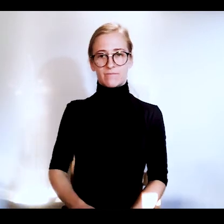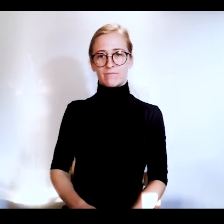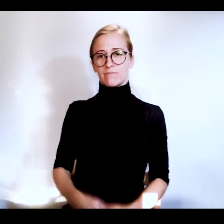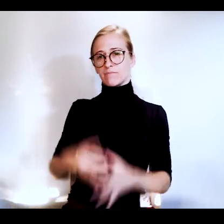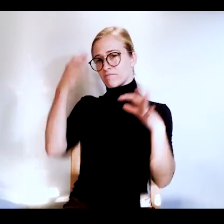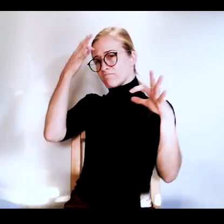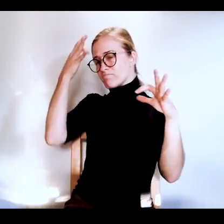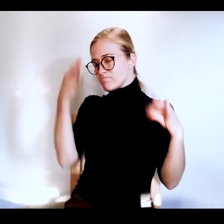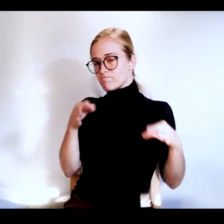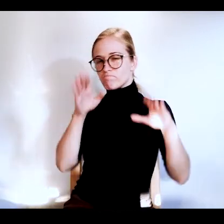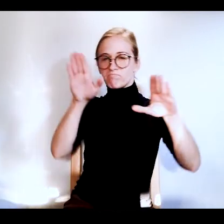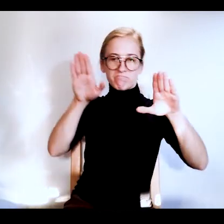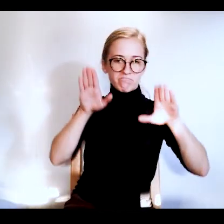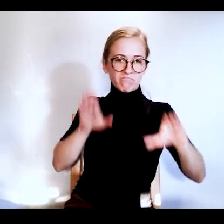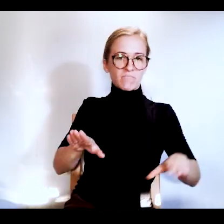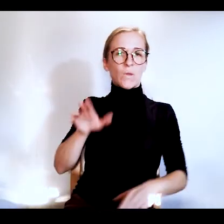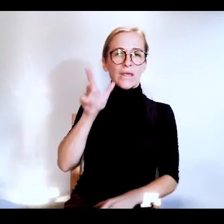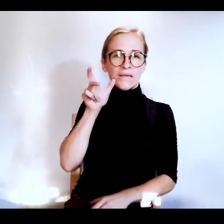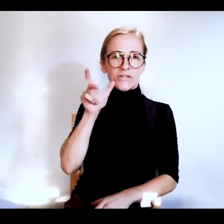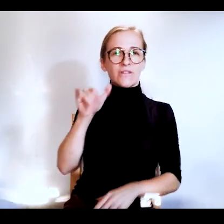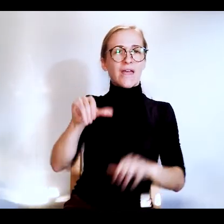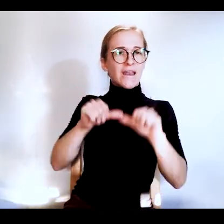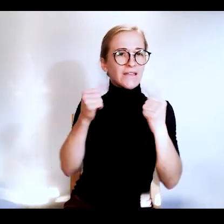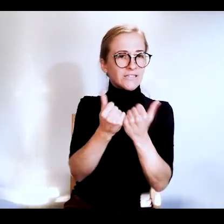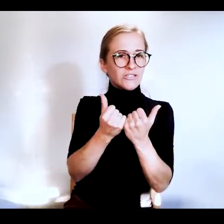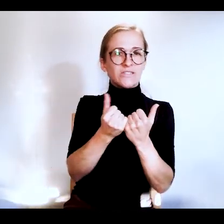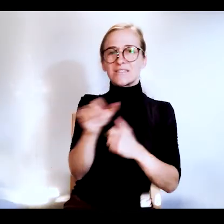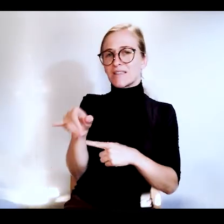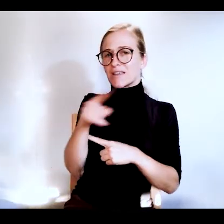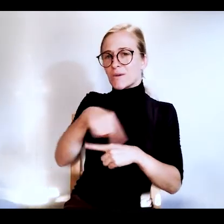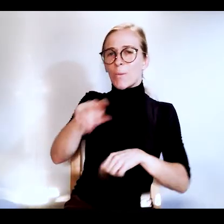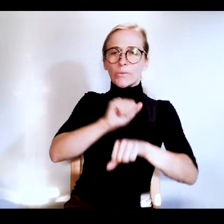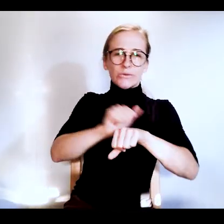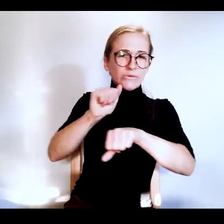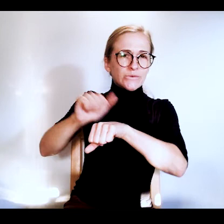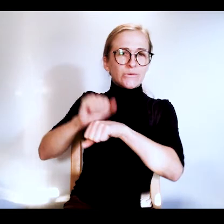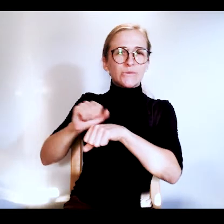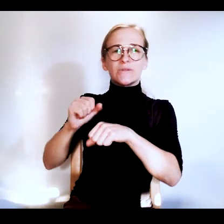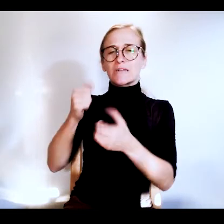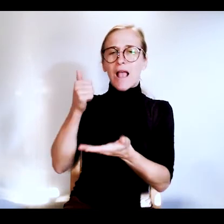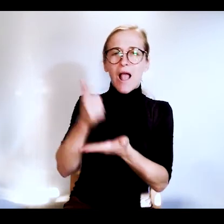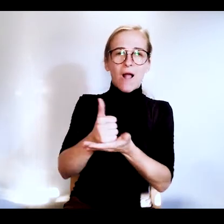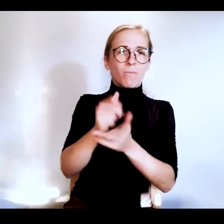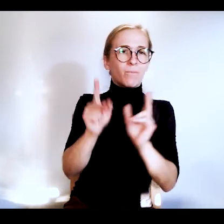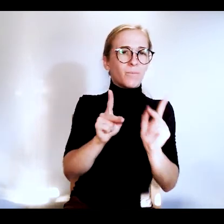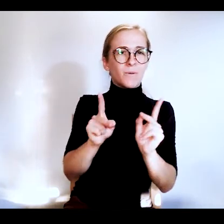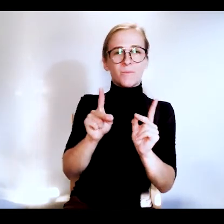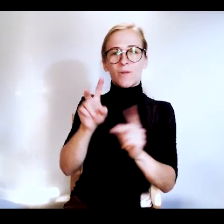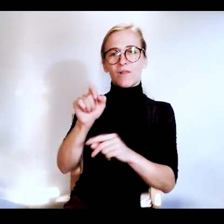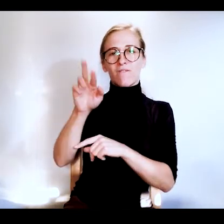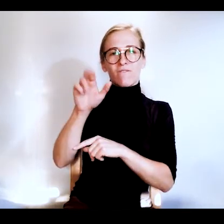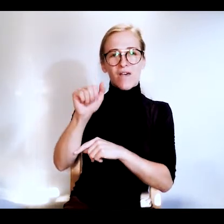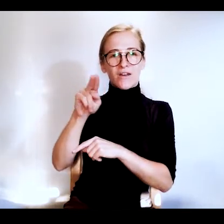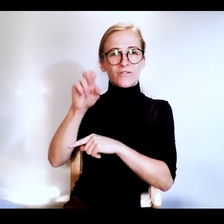It’s definitely great to know that there are agencies like yours that are helping people in need.